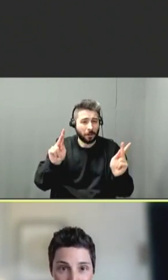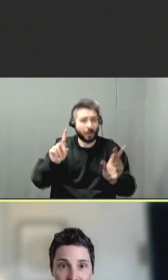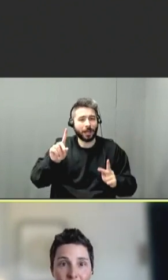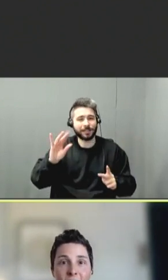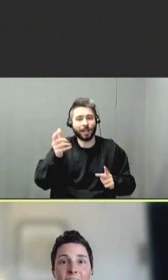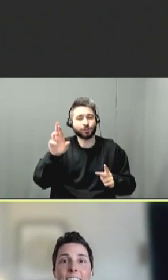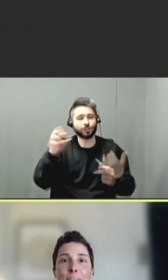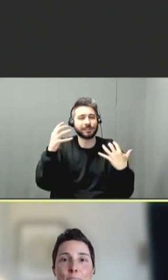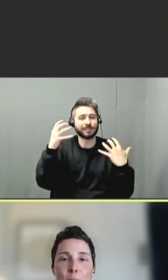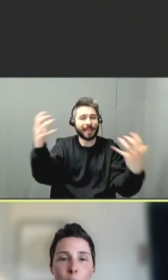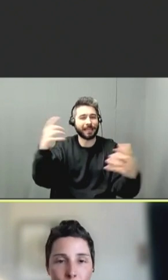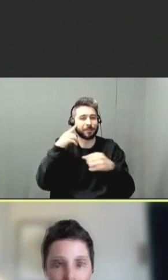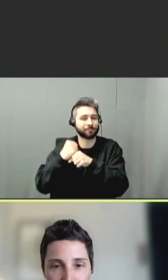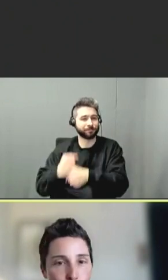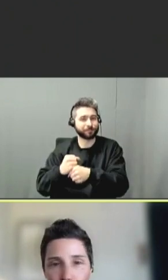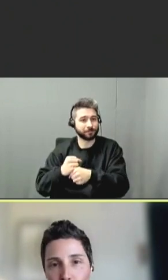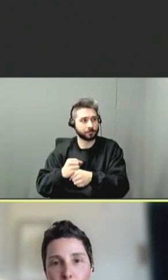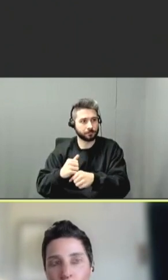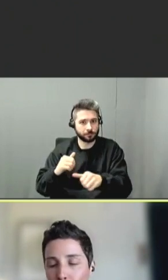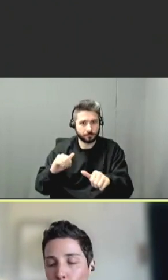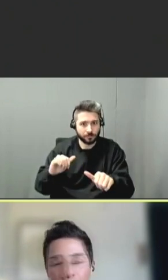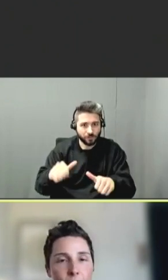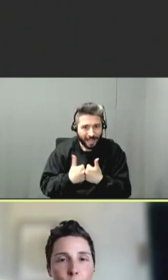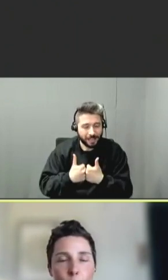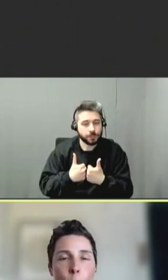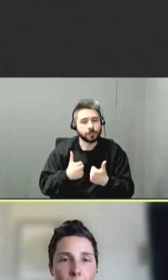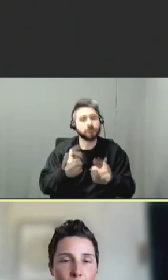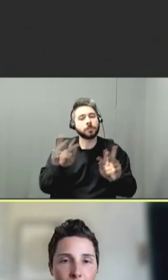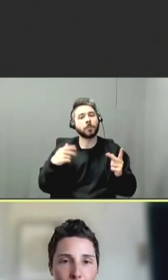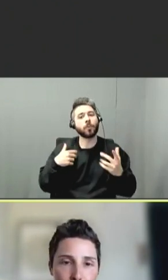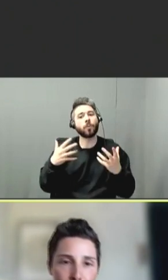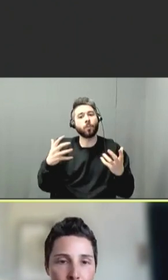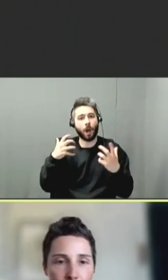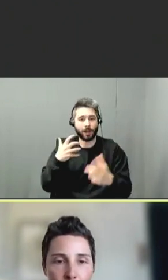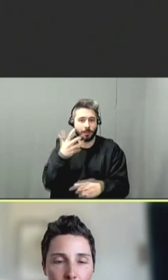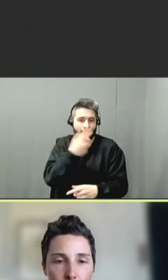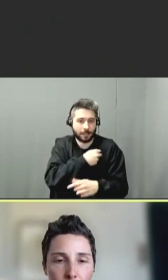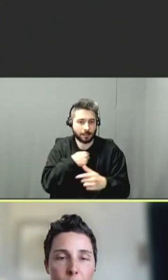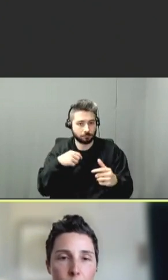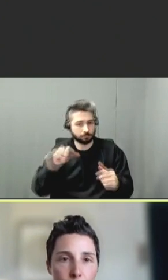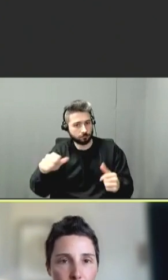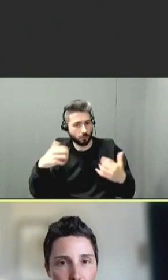challenging and we did -- people wanted -- they wanted the vaccine. Next slide, please.